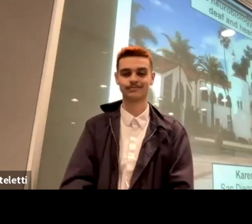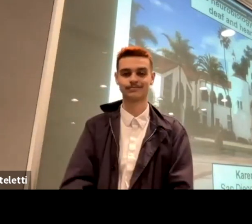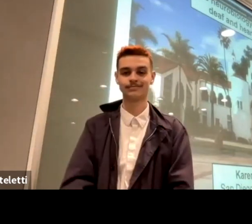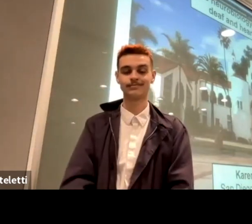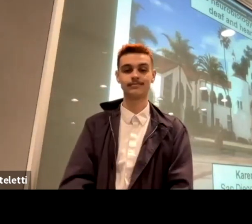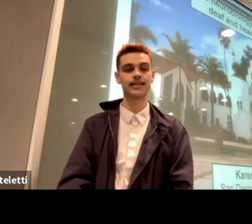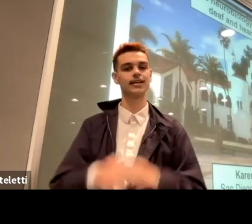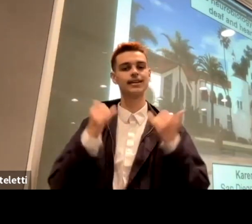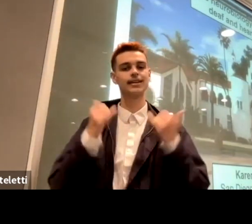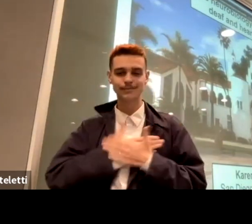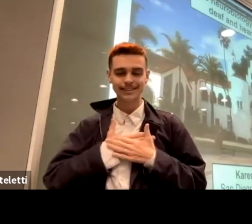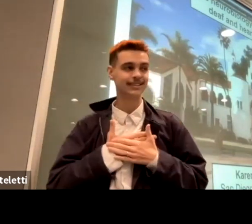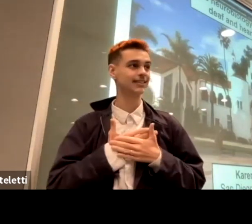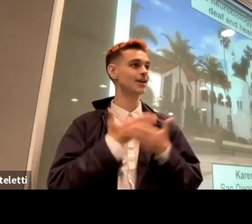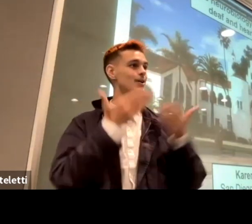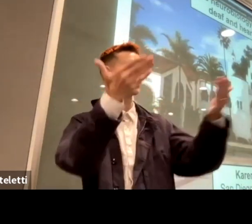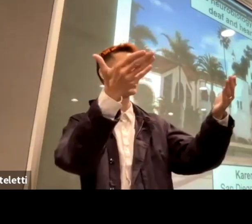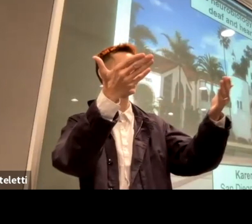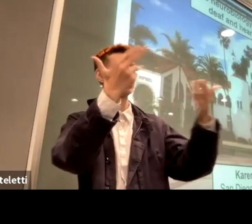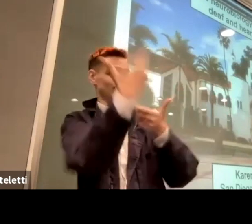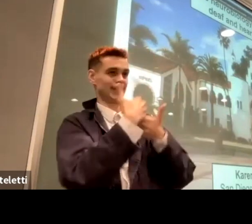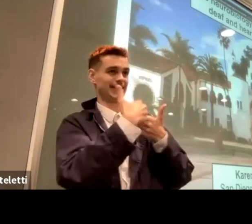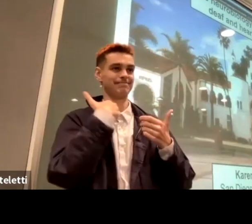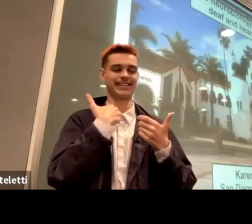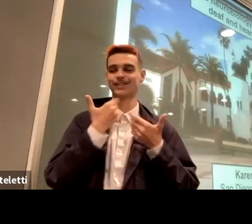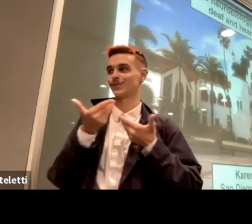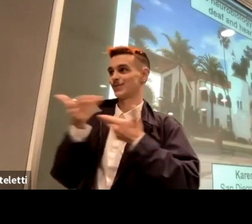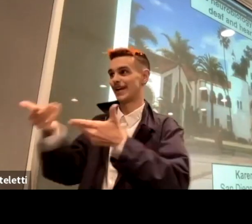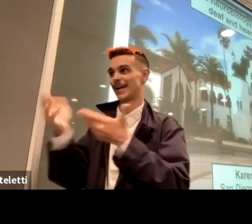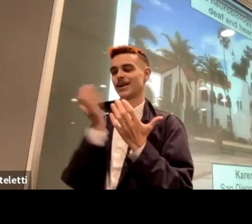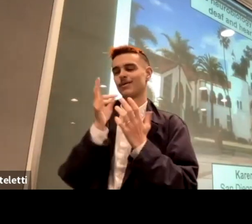Now, I am proud to introduce our distinguished, world reowned